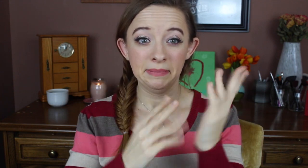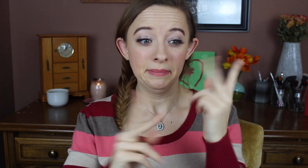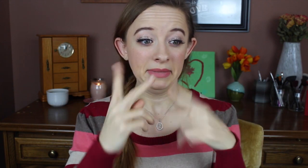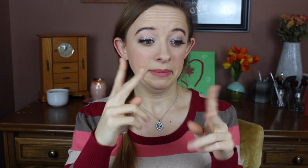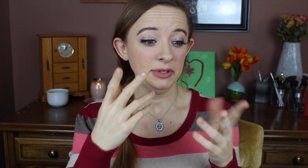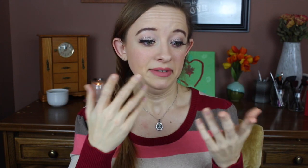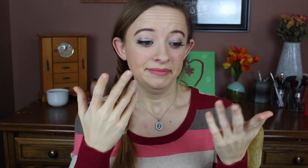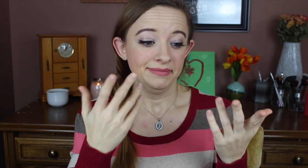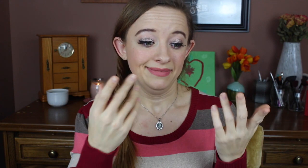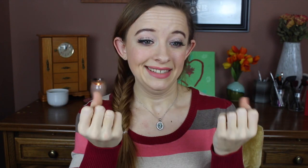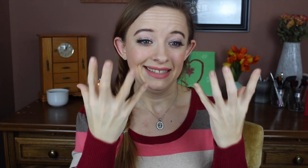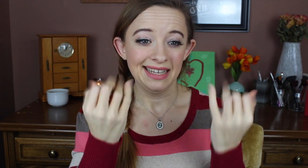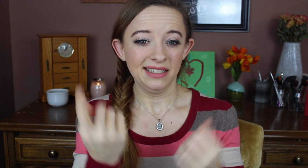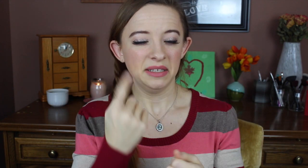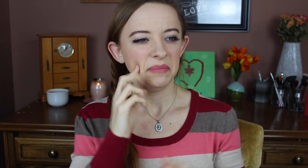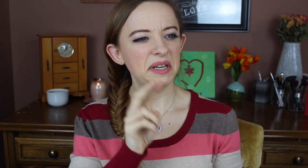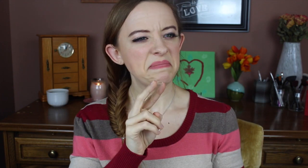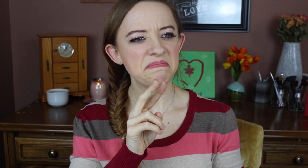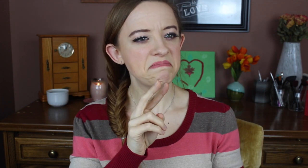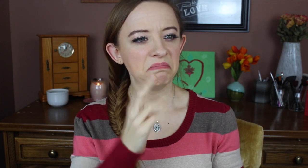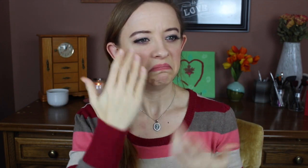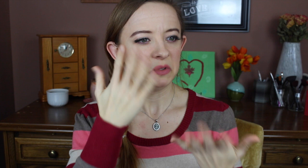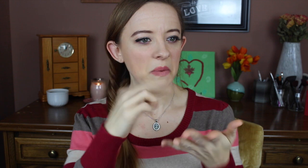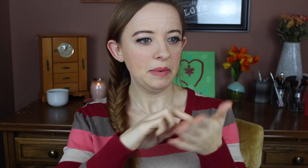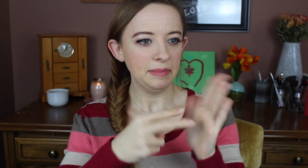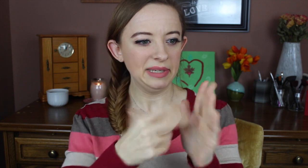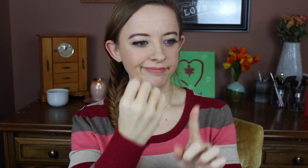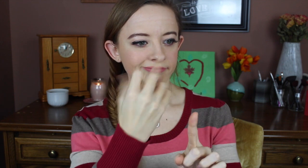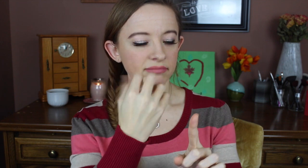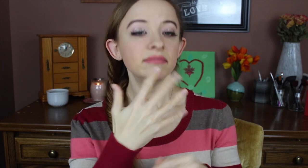of signing in VRS. I mean someone might sign something and I don't